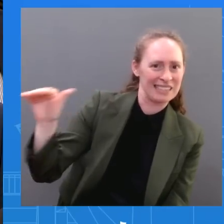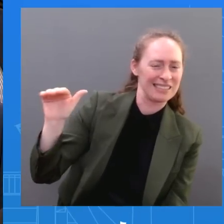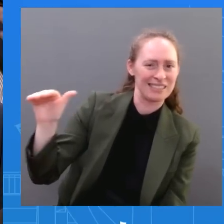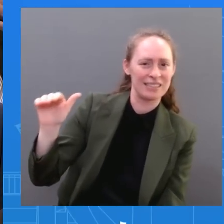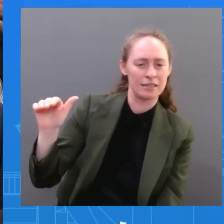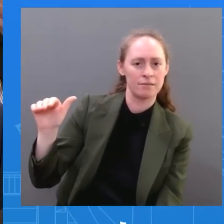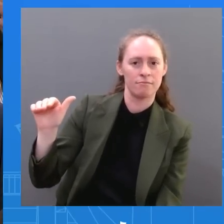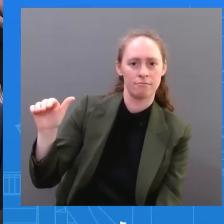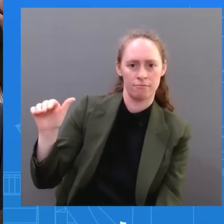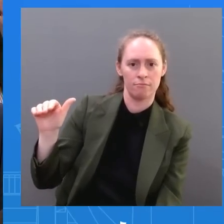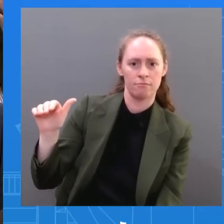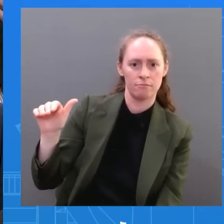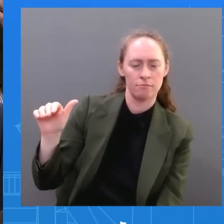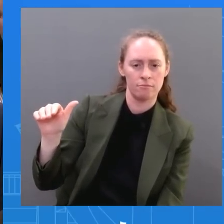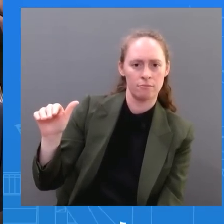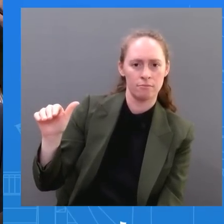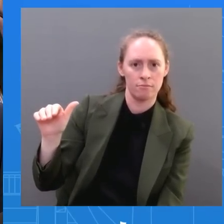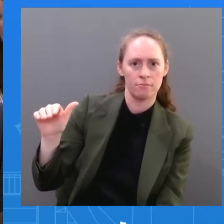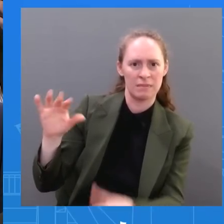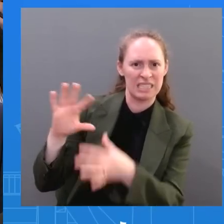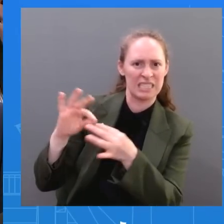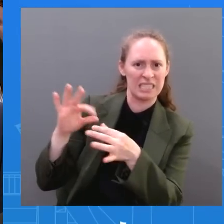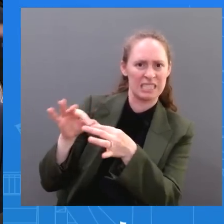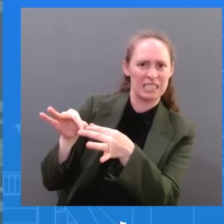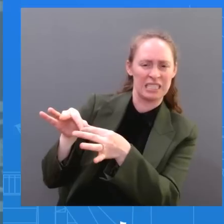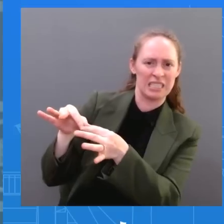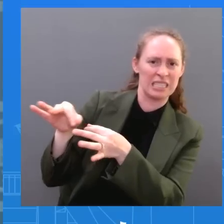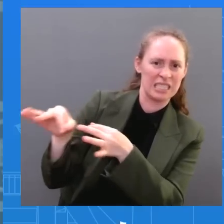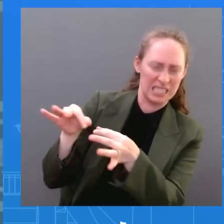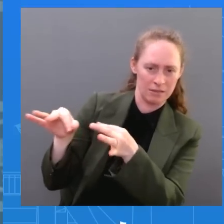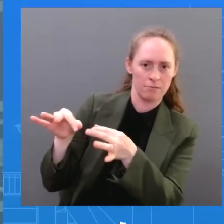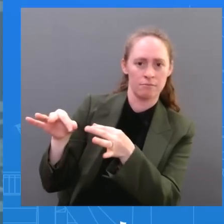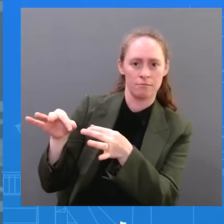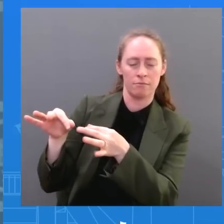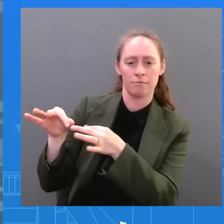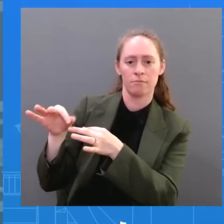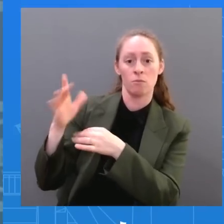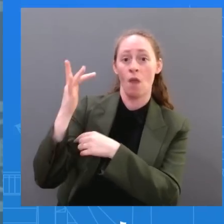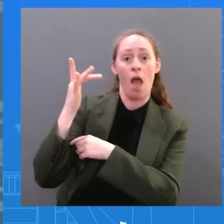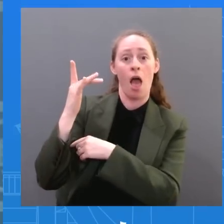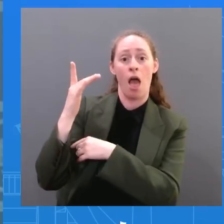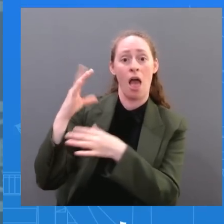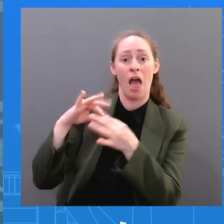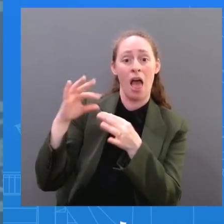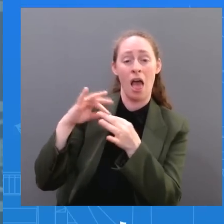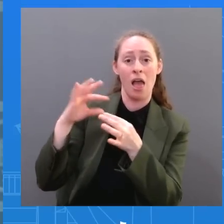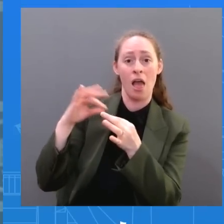to pump more oil through the UAE? Ms. Jean-Pierre: I did not hear this conversation, so I can't speak to that conversation either.